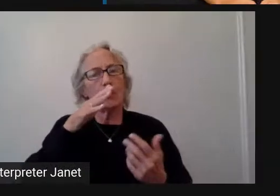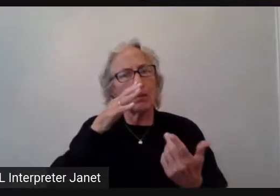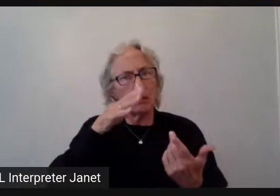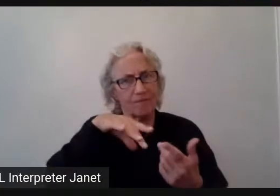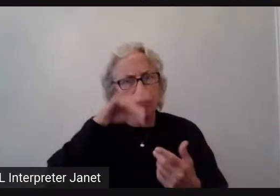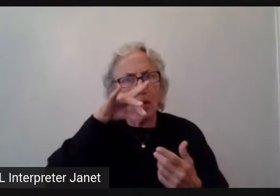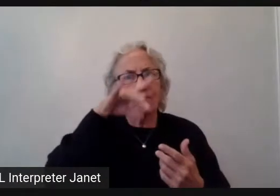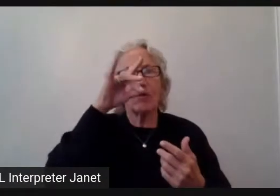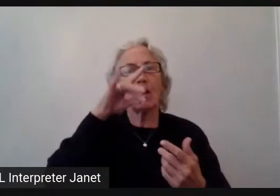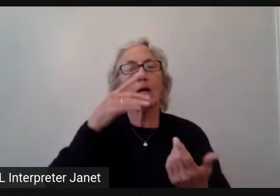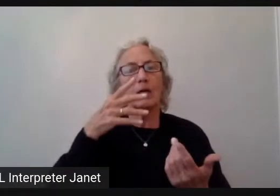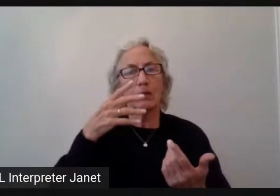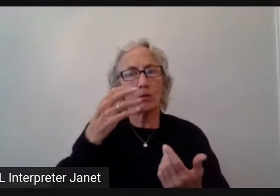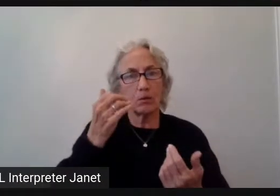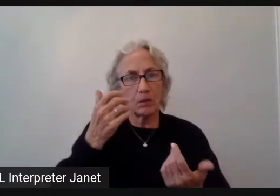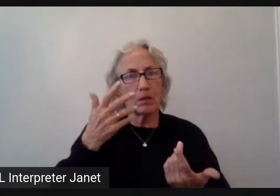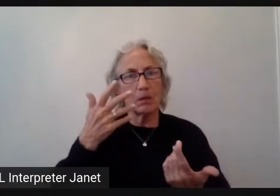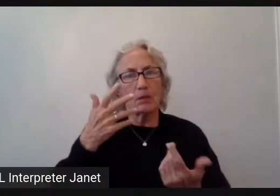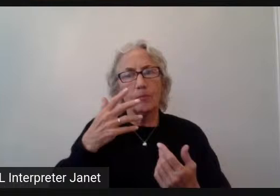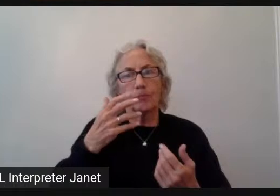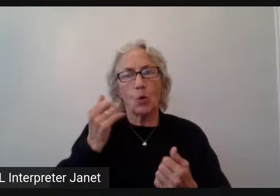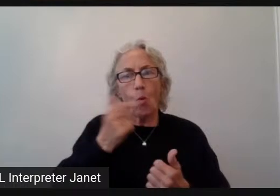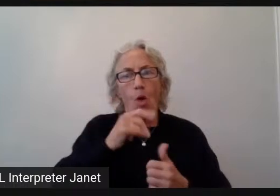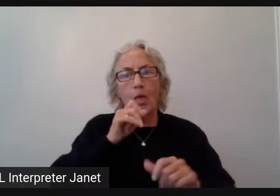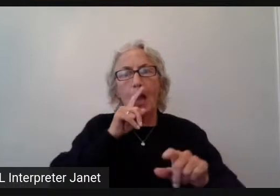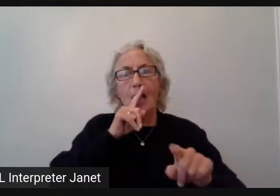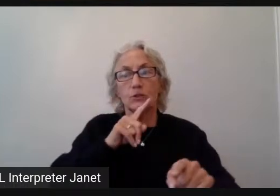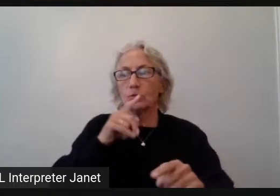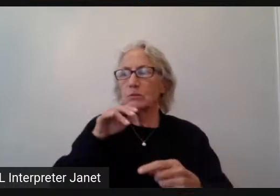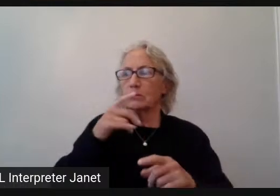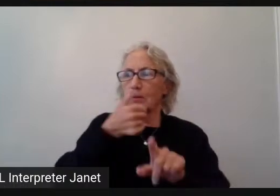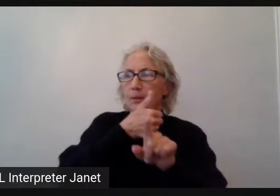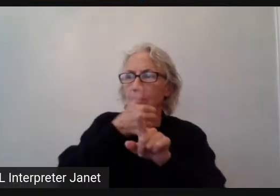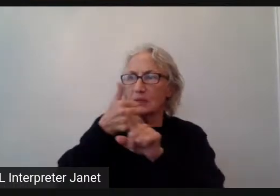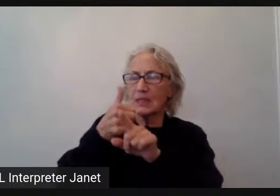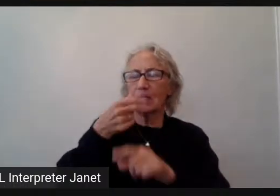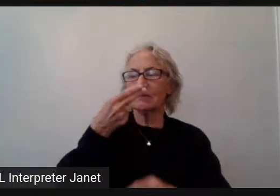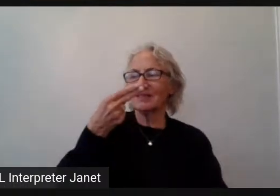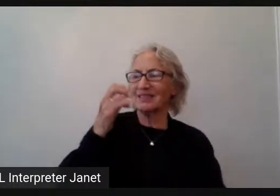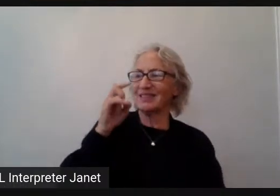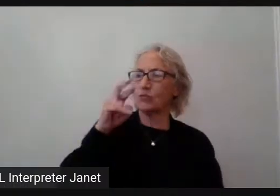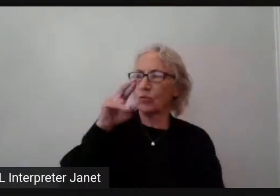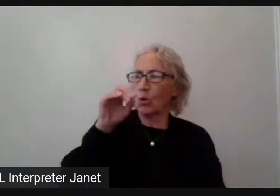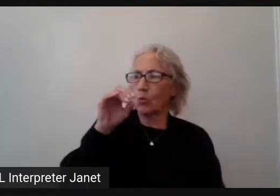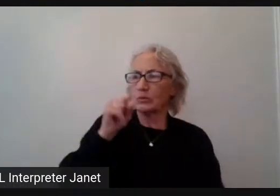they were fighting against everything that was their progress so for me they are really heels.